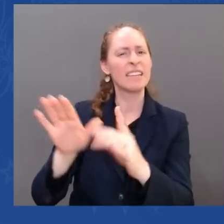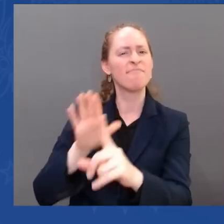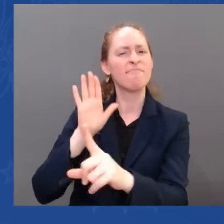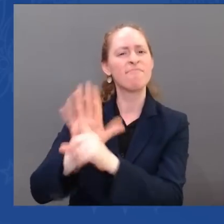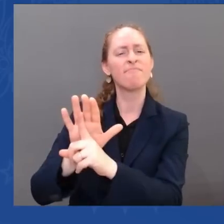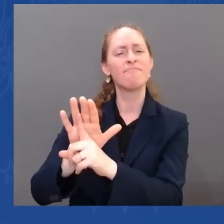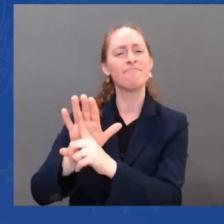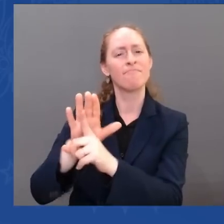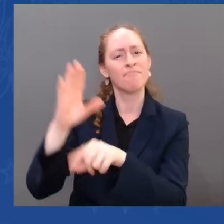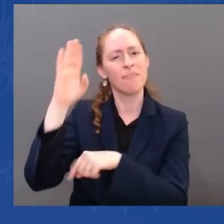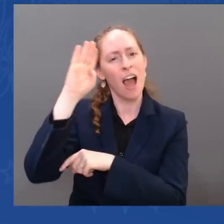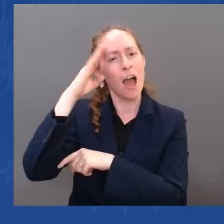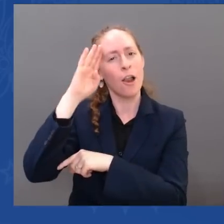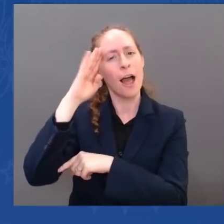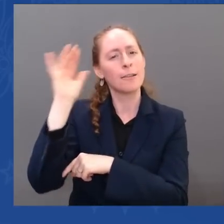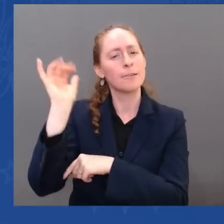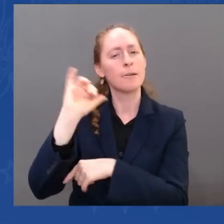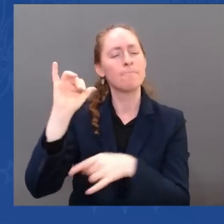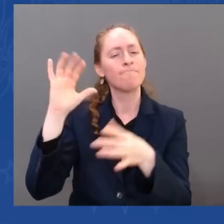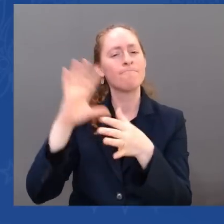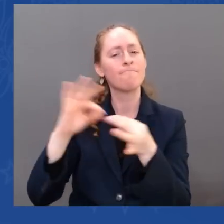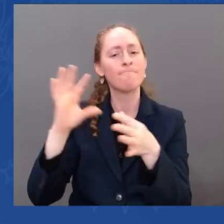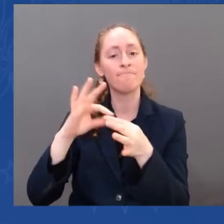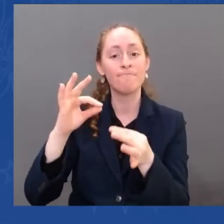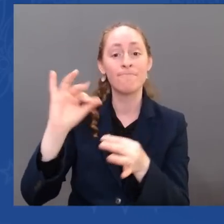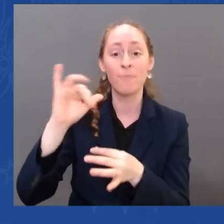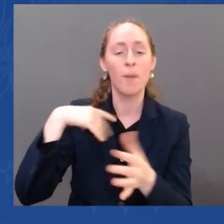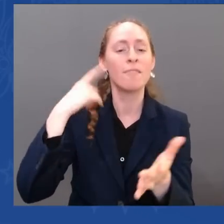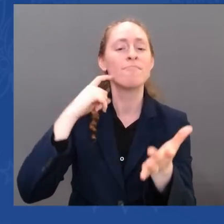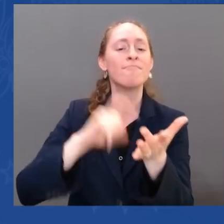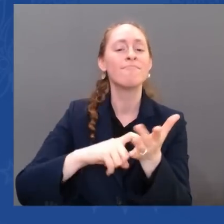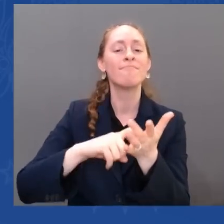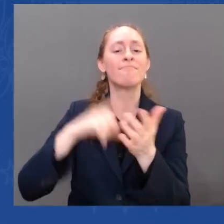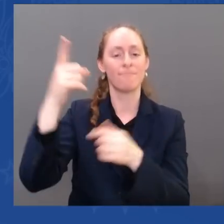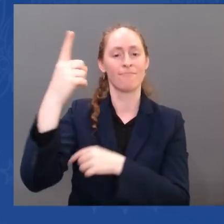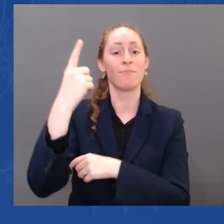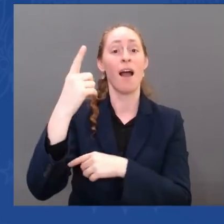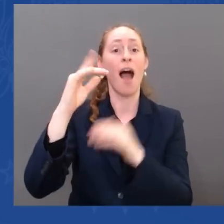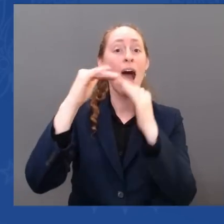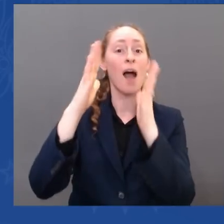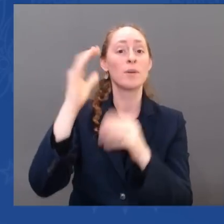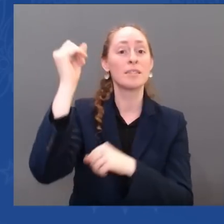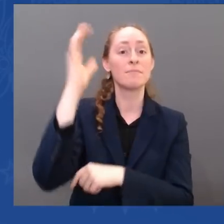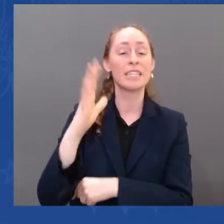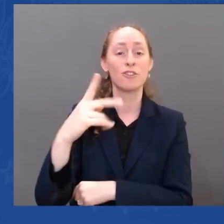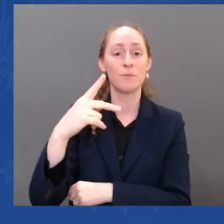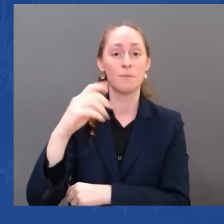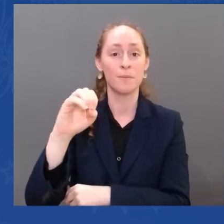And Paul Pelosi, her husband.